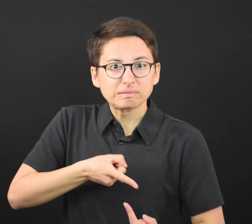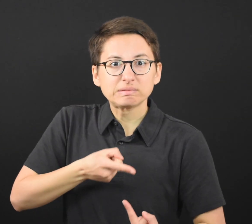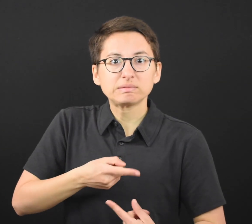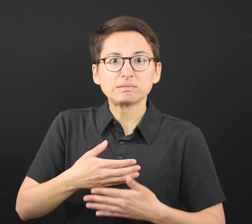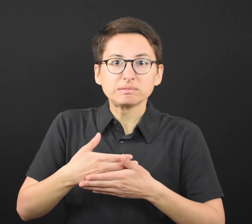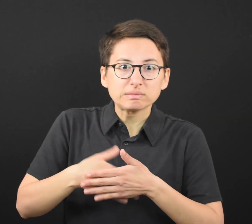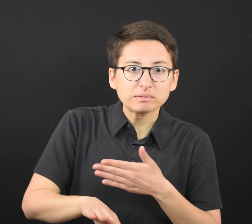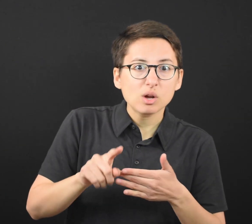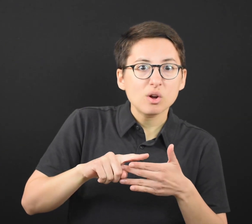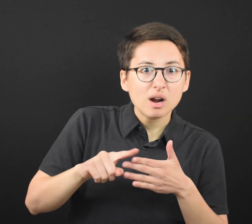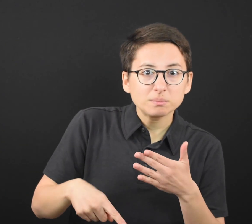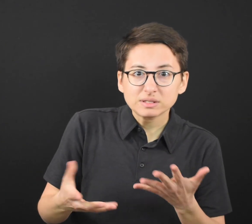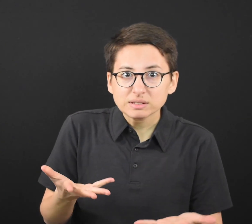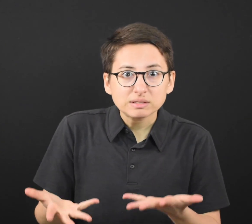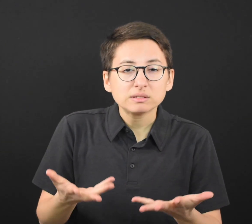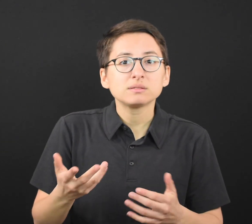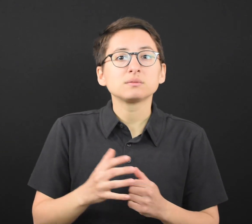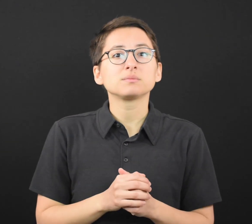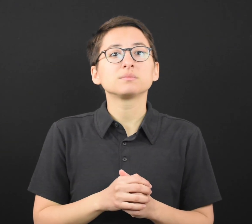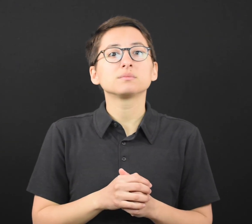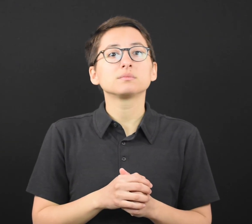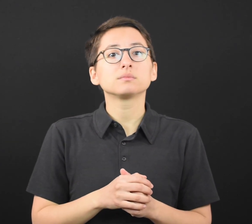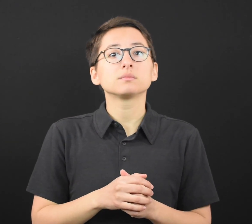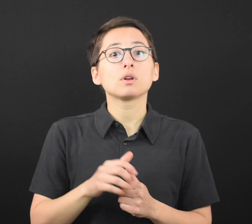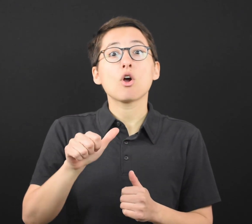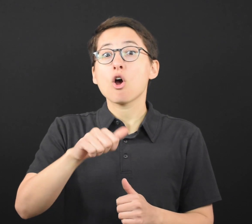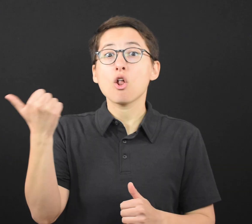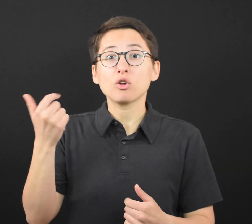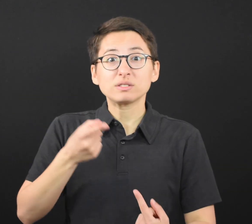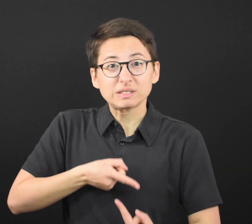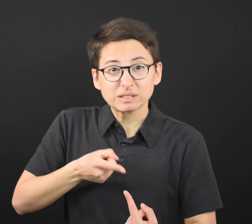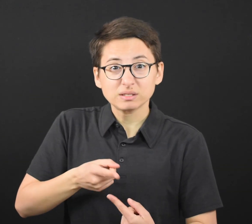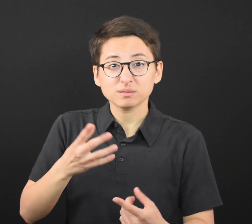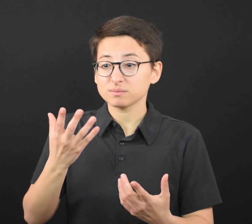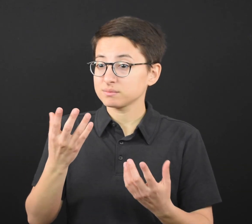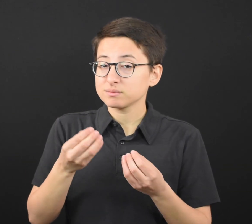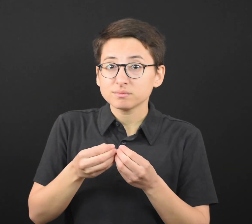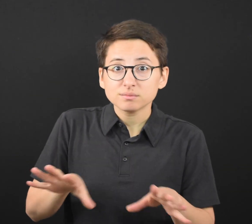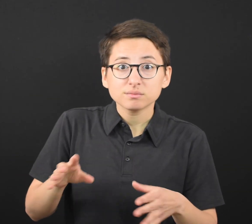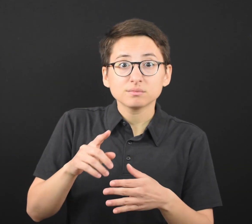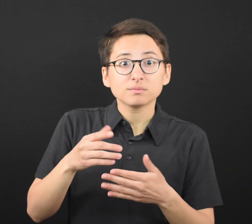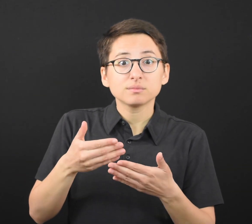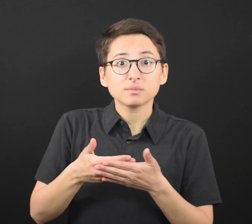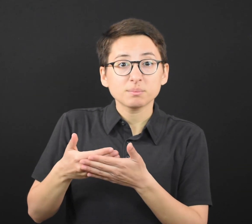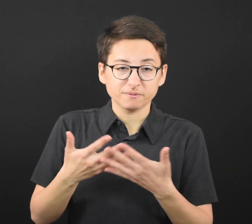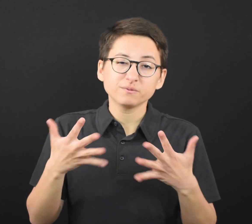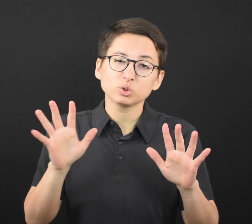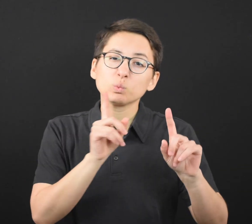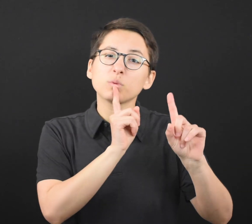Other poor pregnancy outcomes, such as pregnancy loss,2 have been reported.